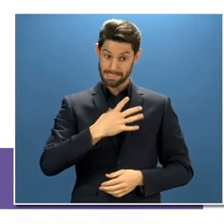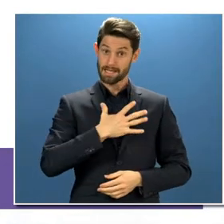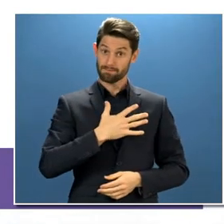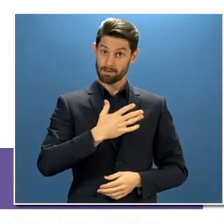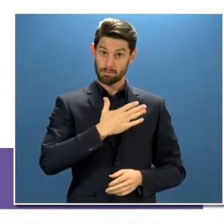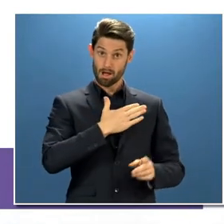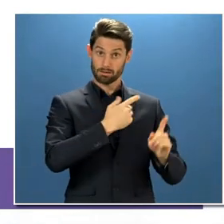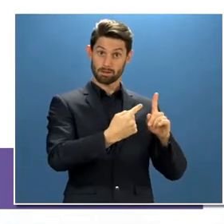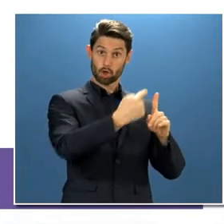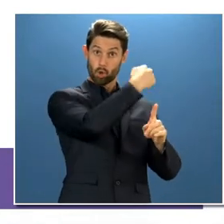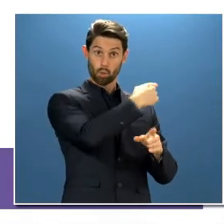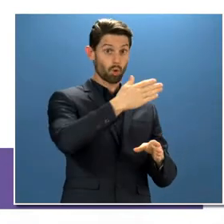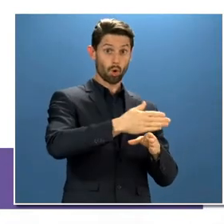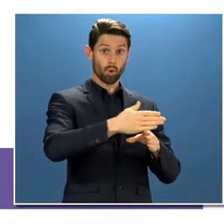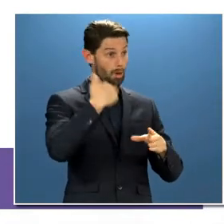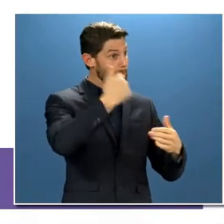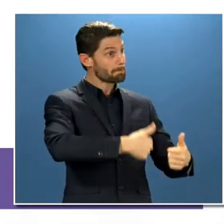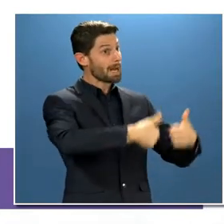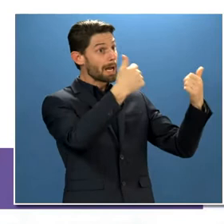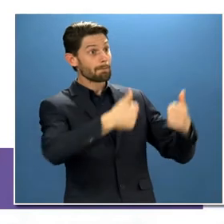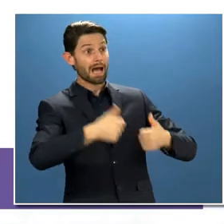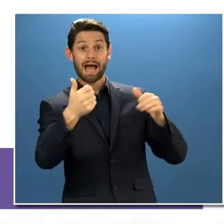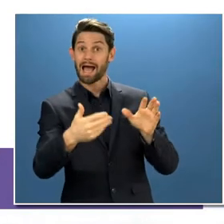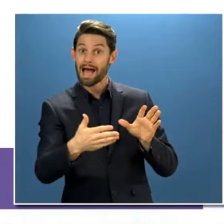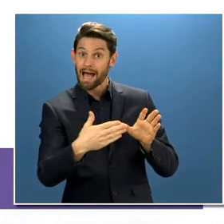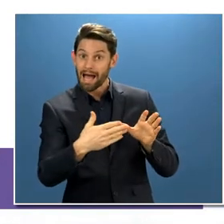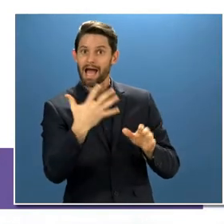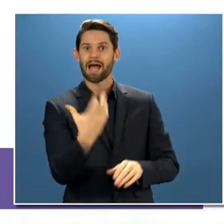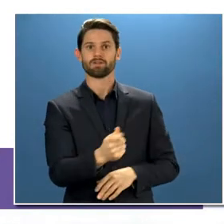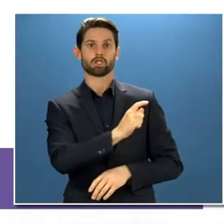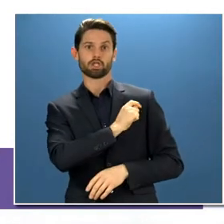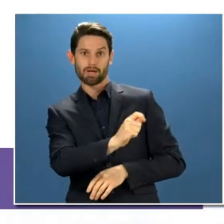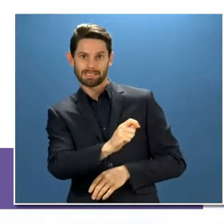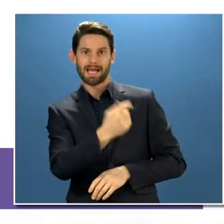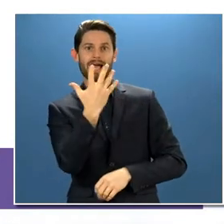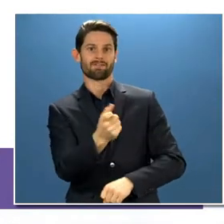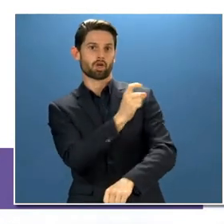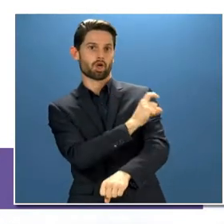there was trust and confidence. And that trust and confidence is built over time.